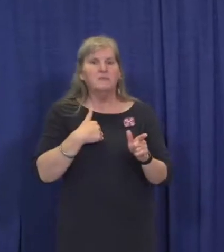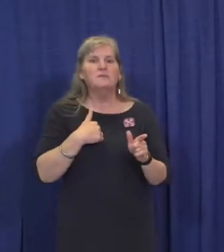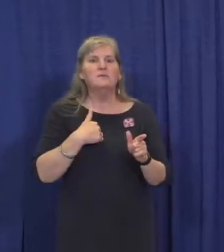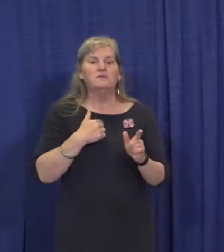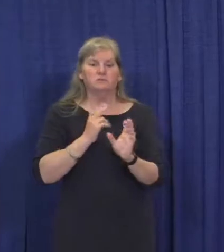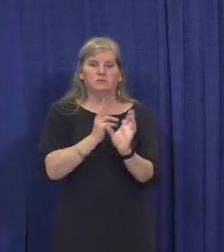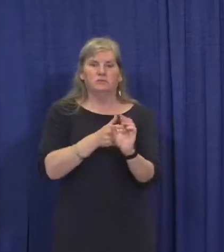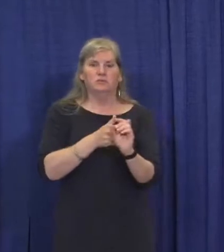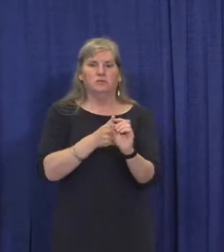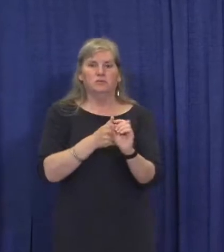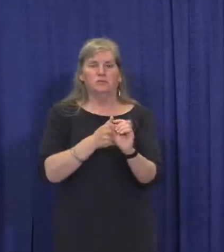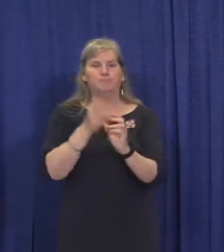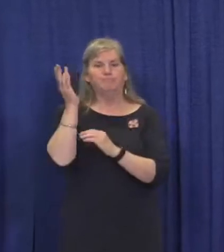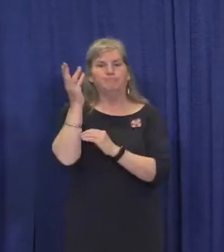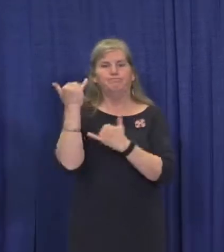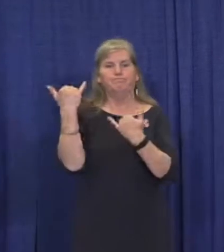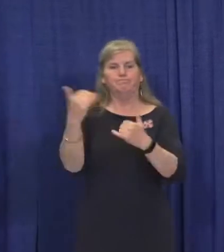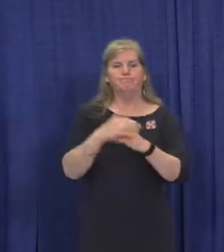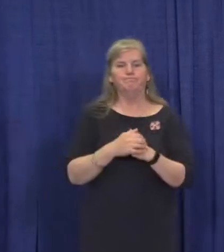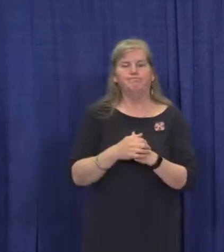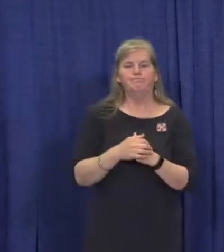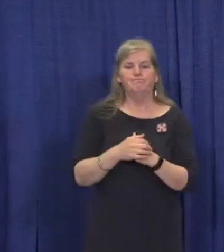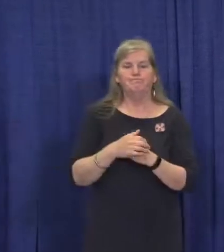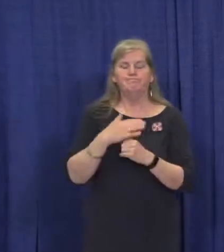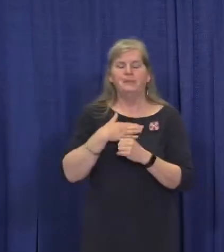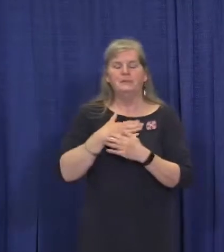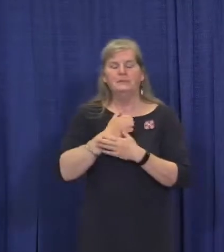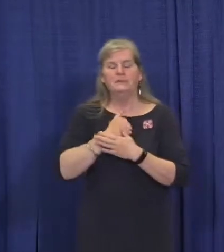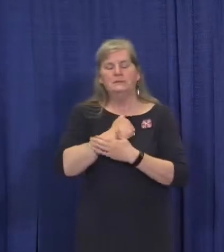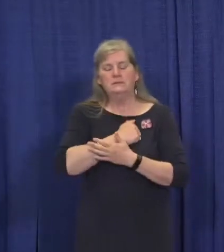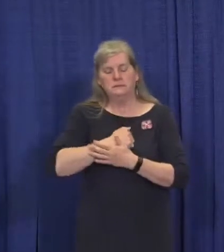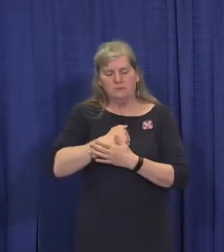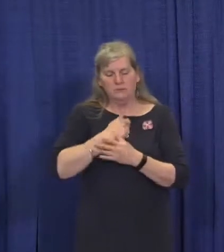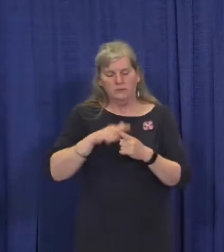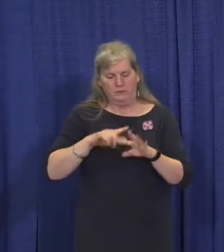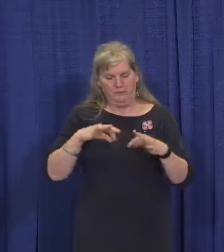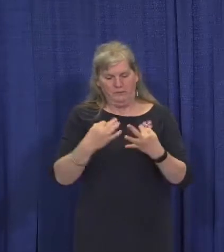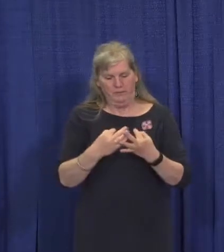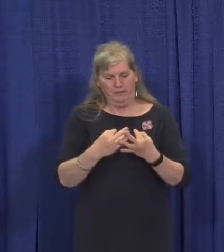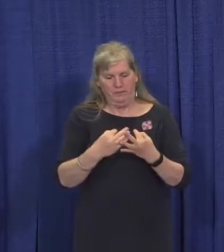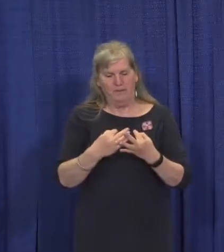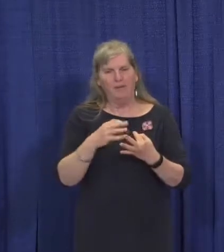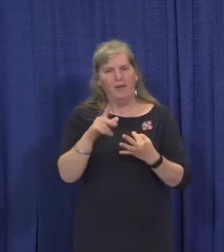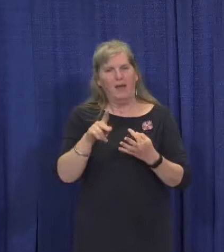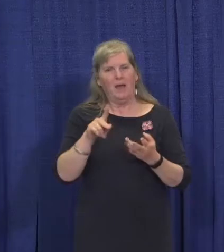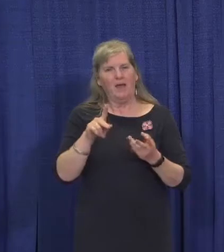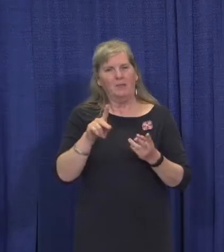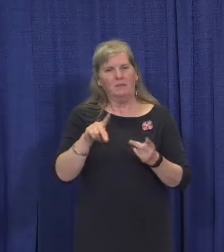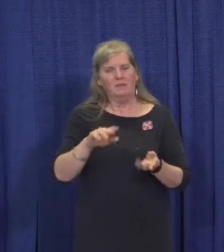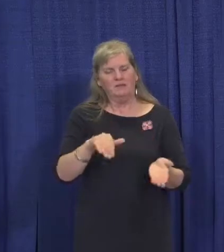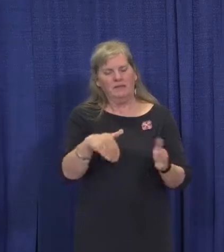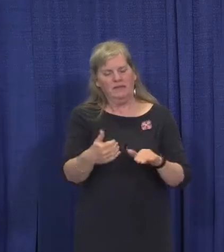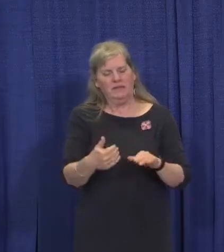for the chance to join him on the press conferences. My condolences go out to the family that have lost a loved